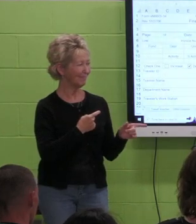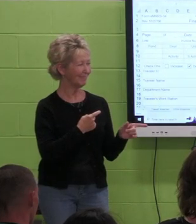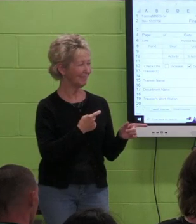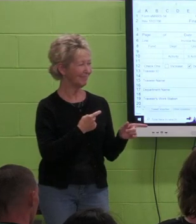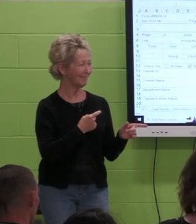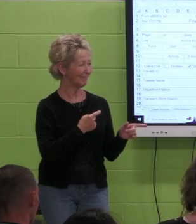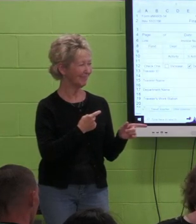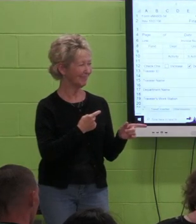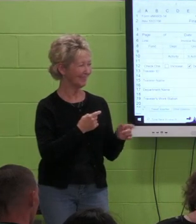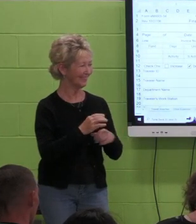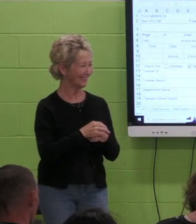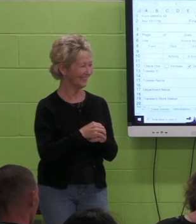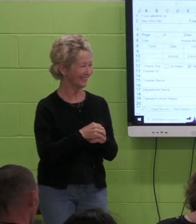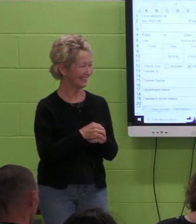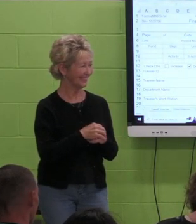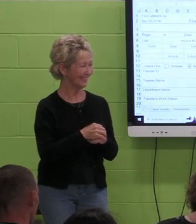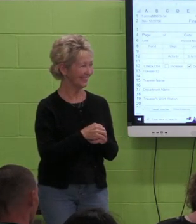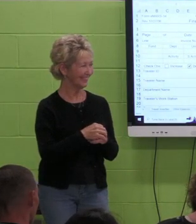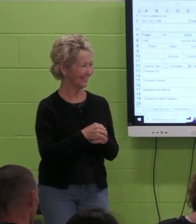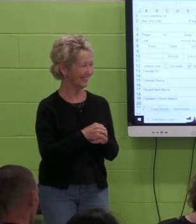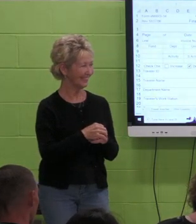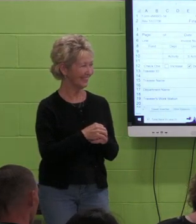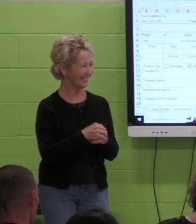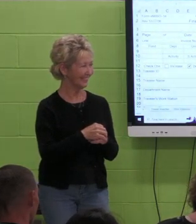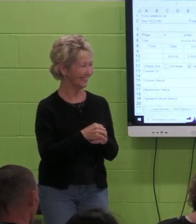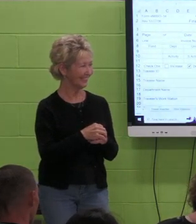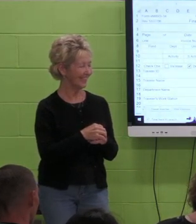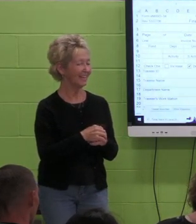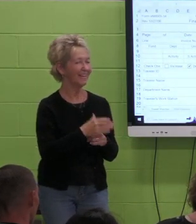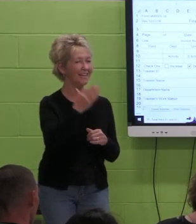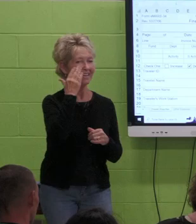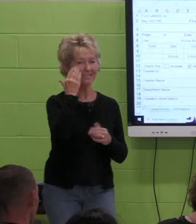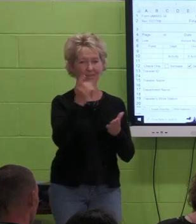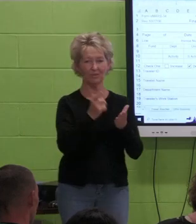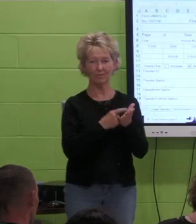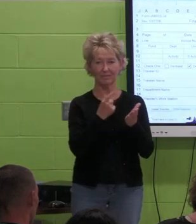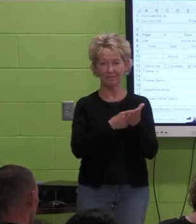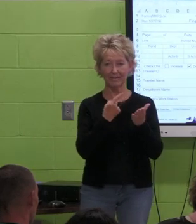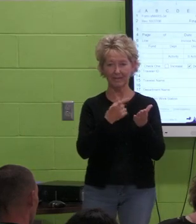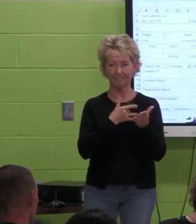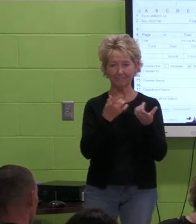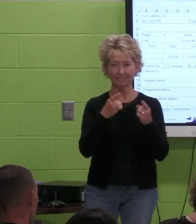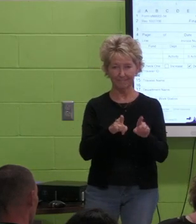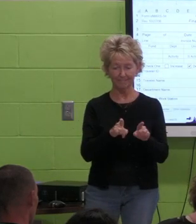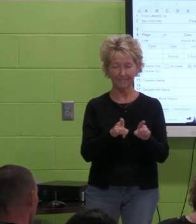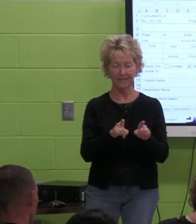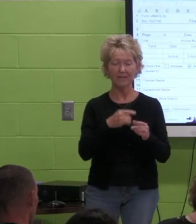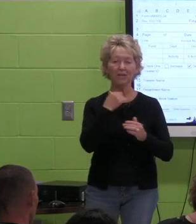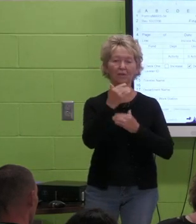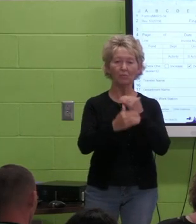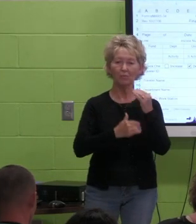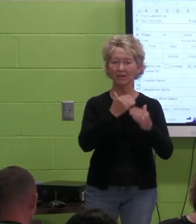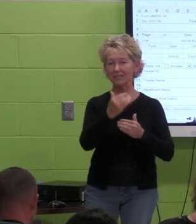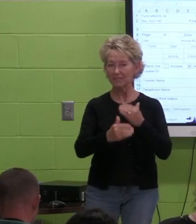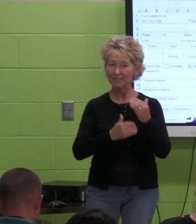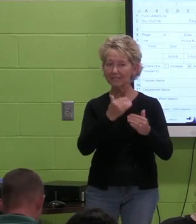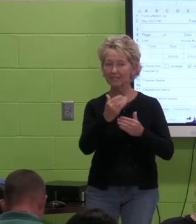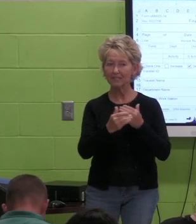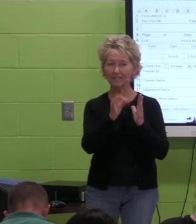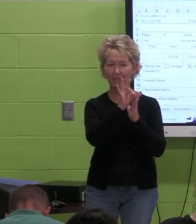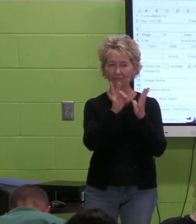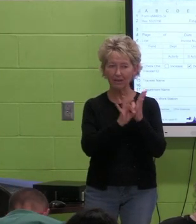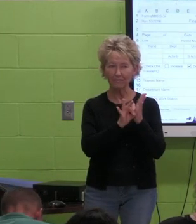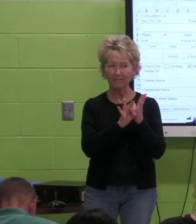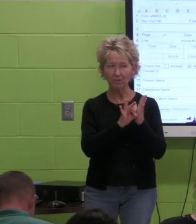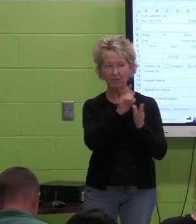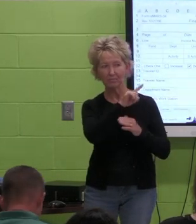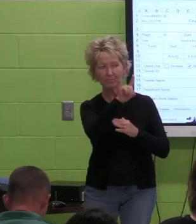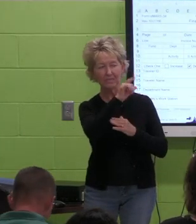So I know that sometimes the processes and procedures in Frankfort don't always filter